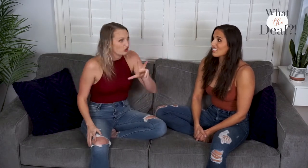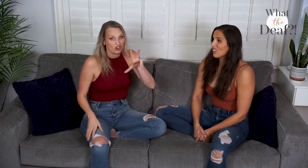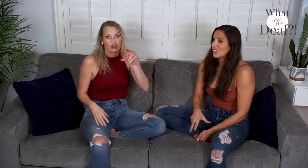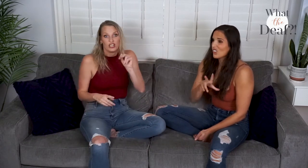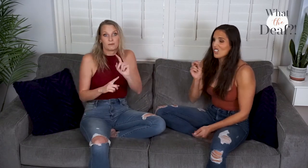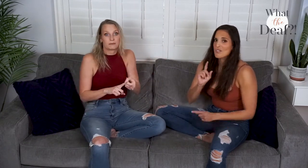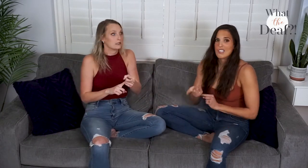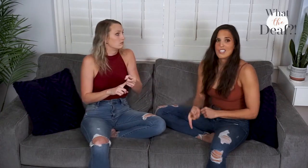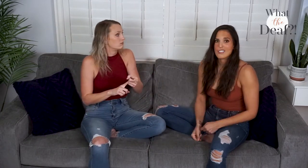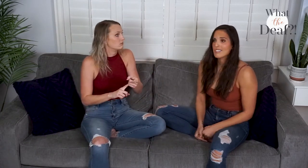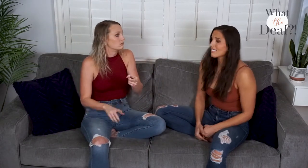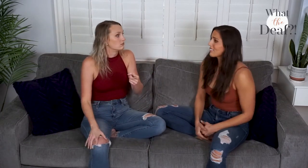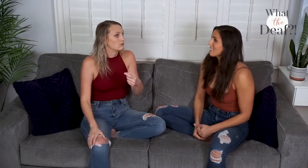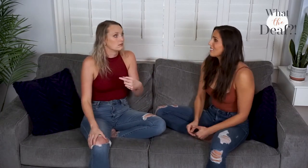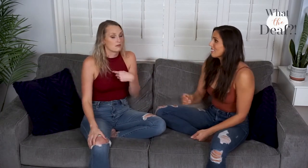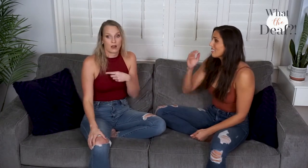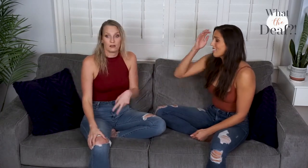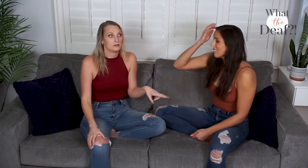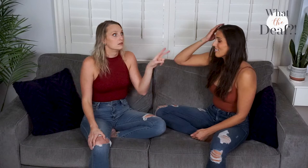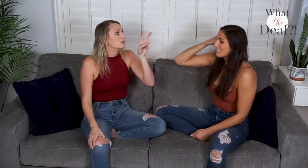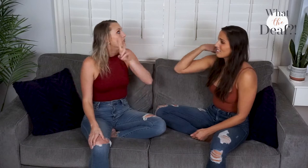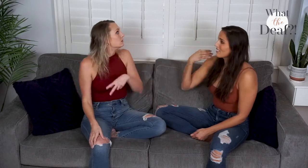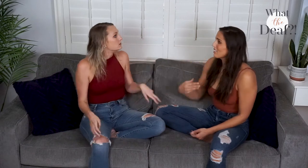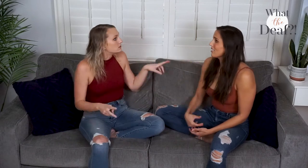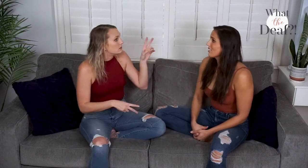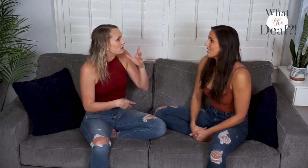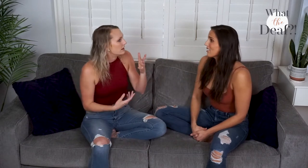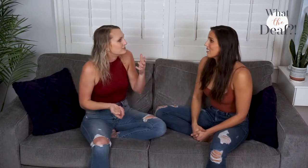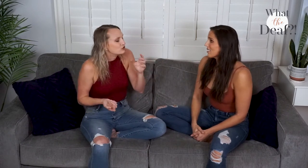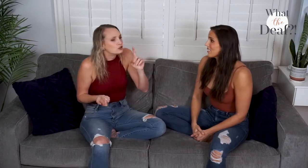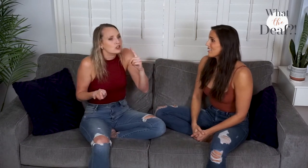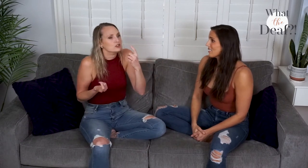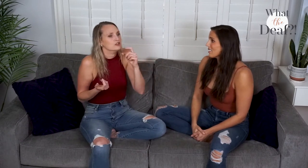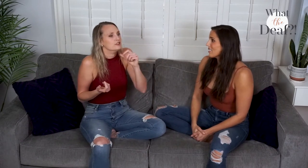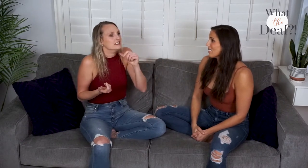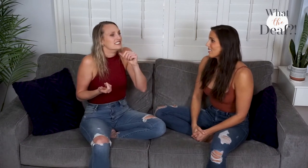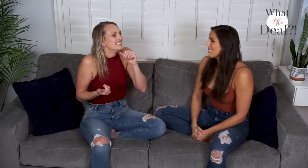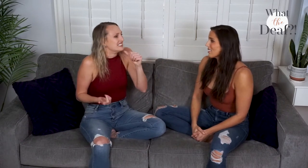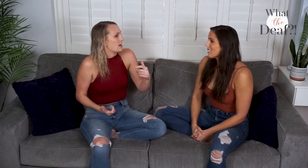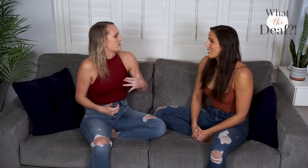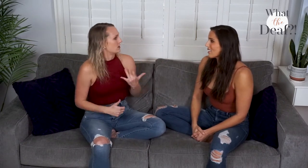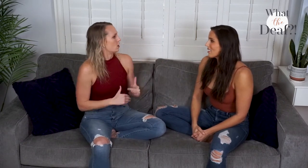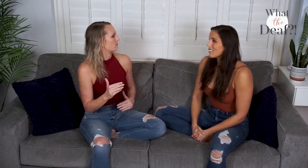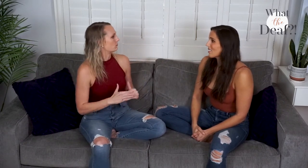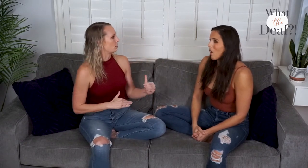like, getting my attention for 30 minutes! And I’m like trying to avoid eye contact and it just,